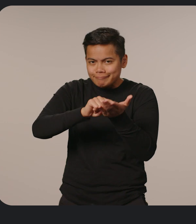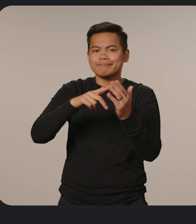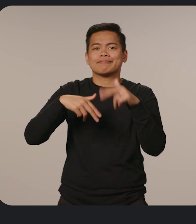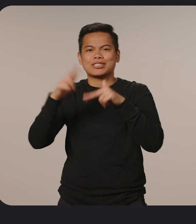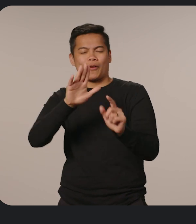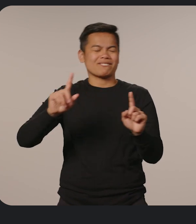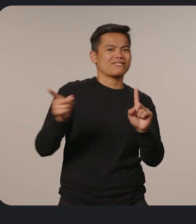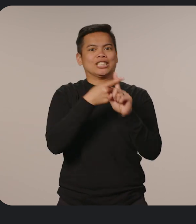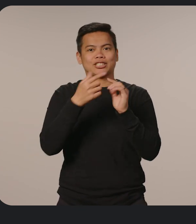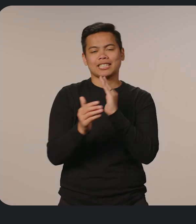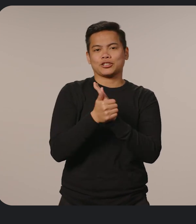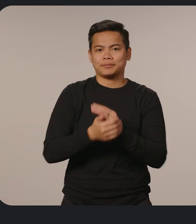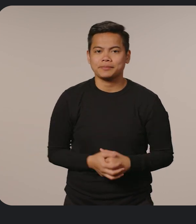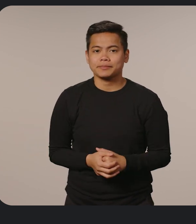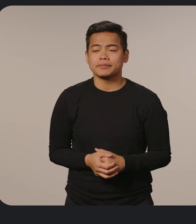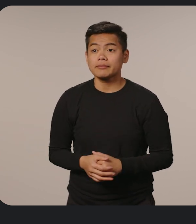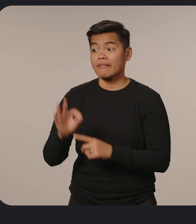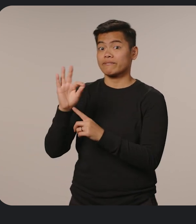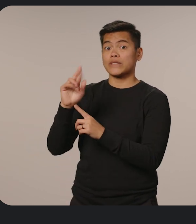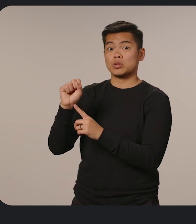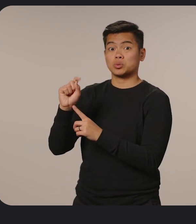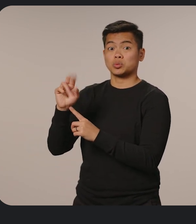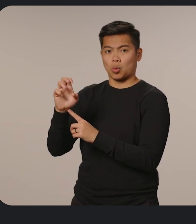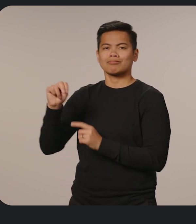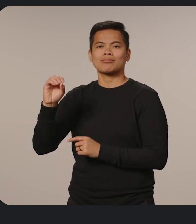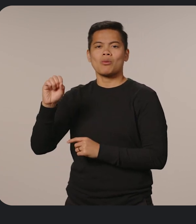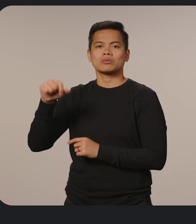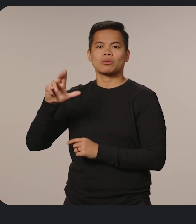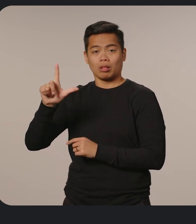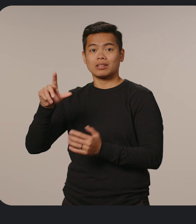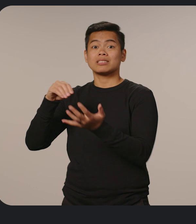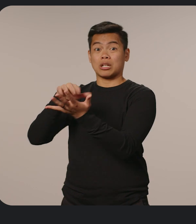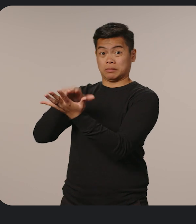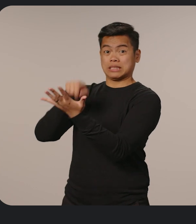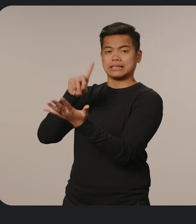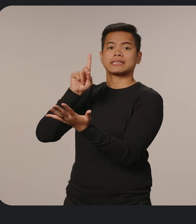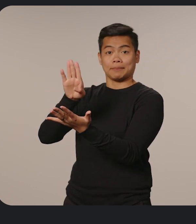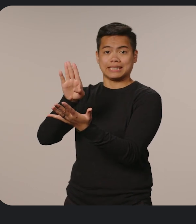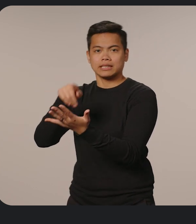extension five store is our nosql document